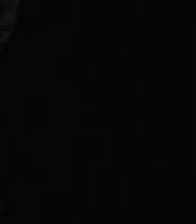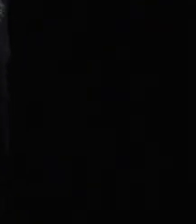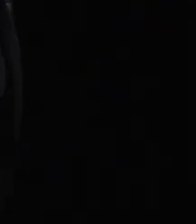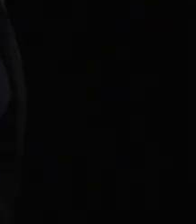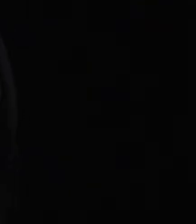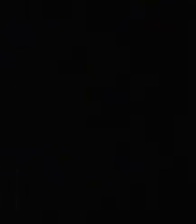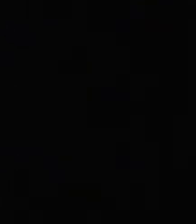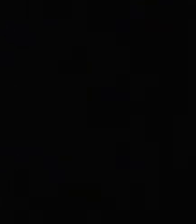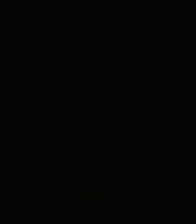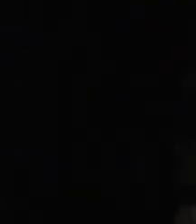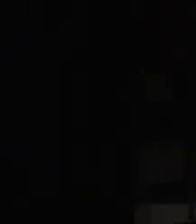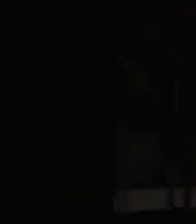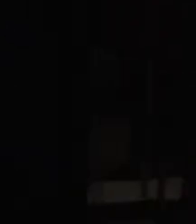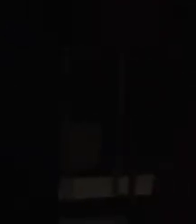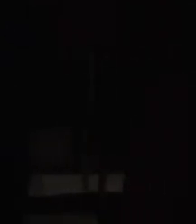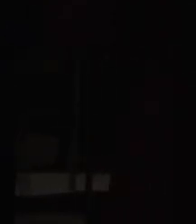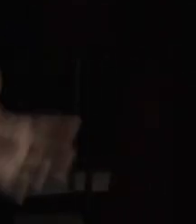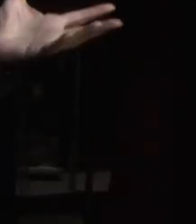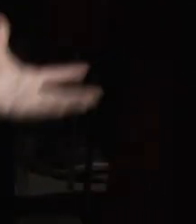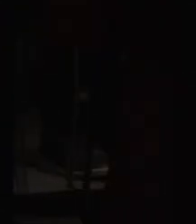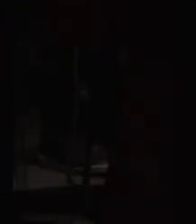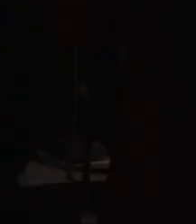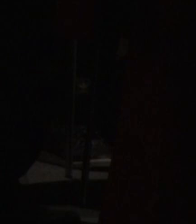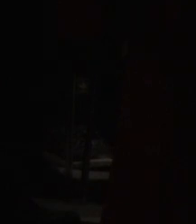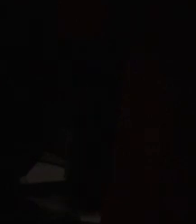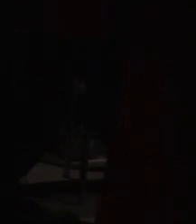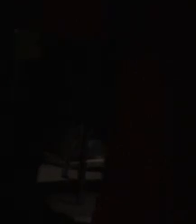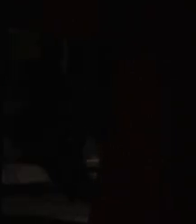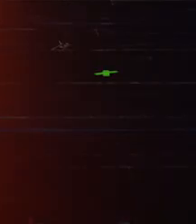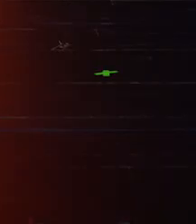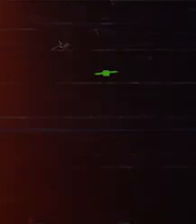Hello... Well, we got here. Everybody who's here, we got here.